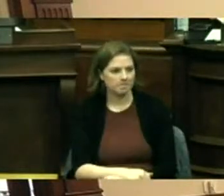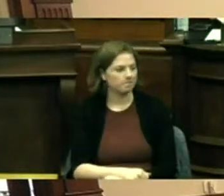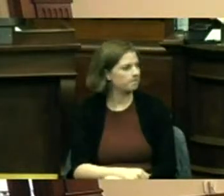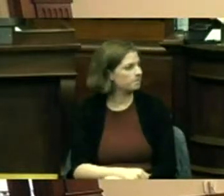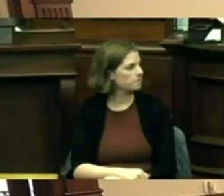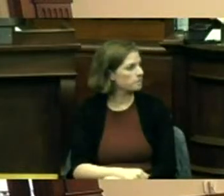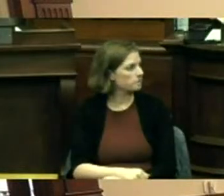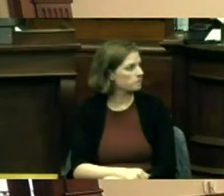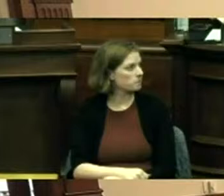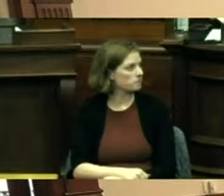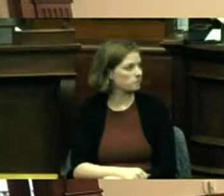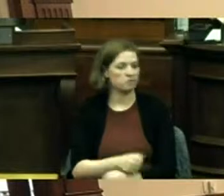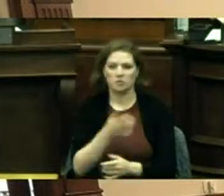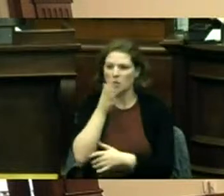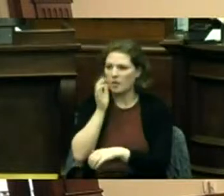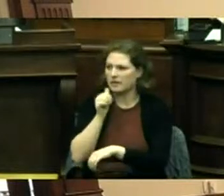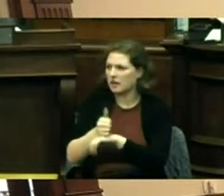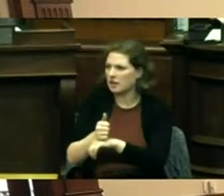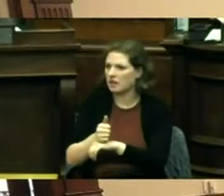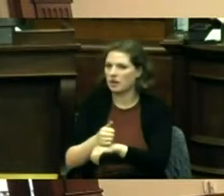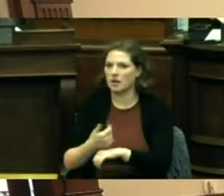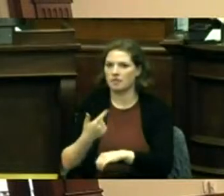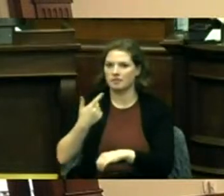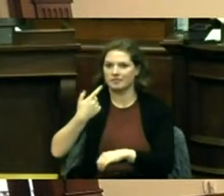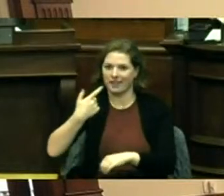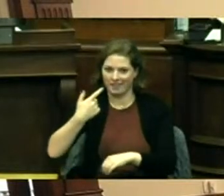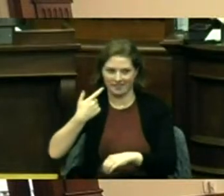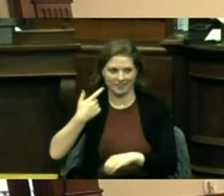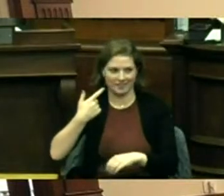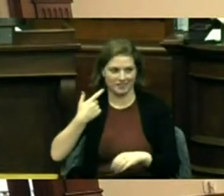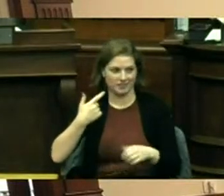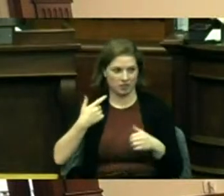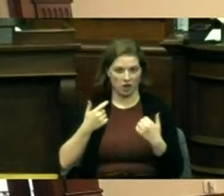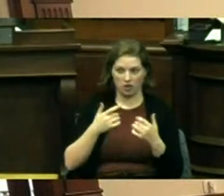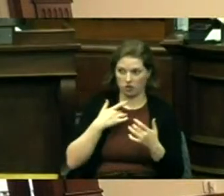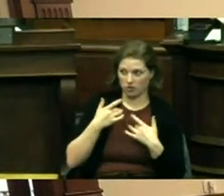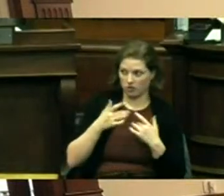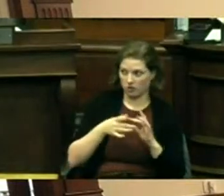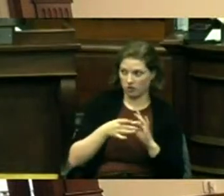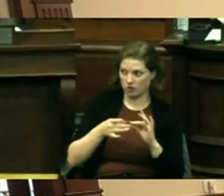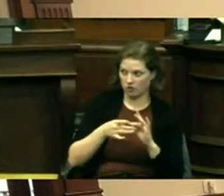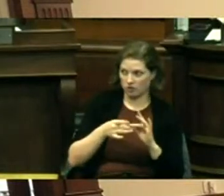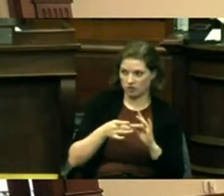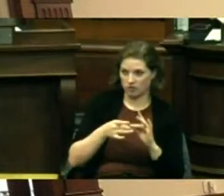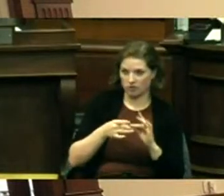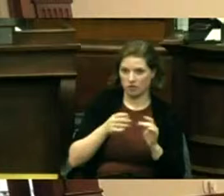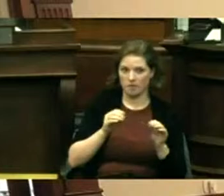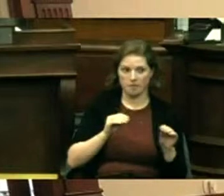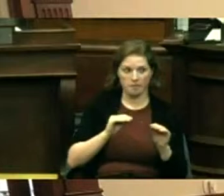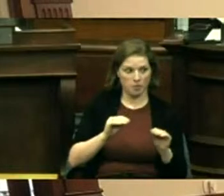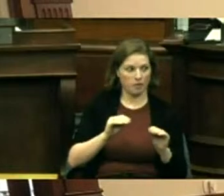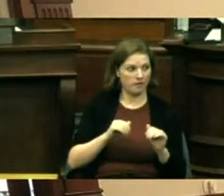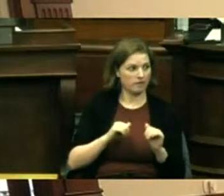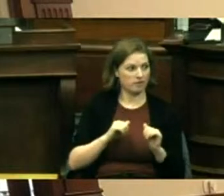That's fine. Okay. Thank you. So we'll set that up. Counselor